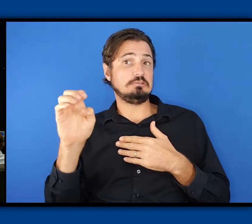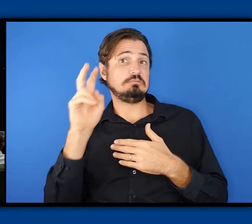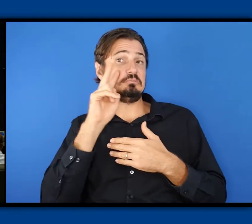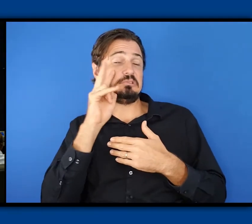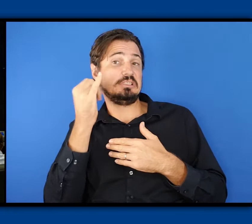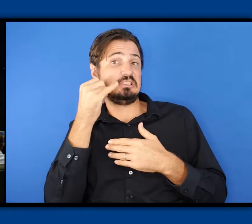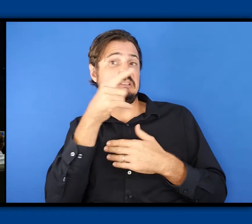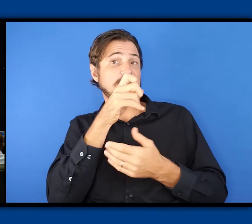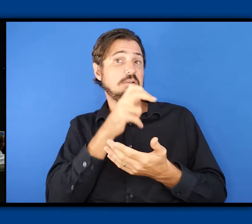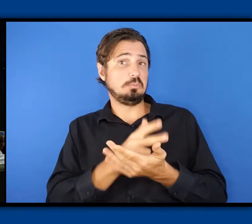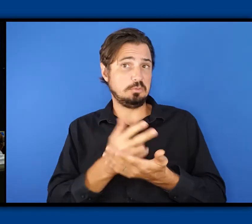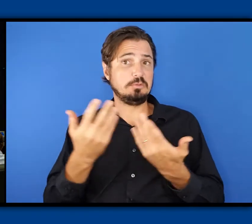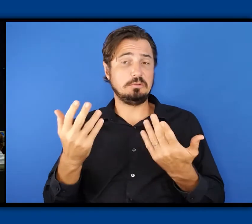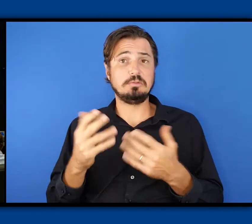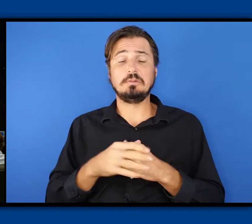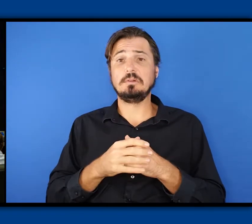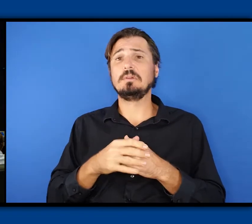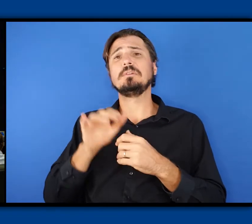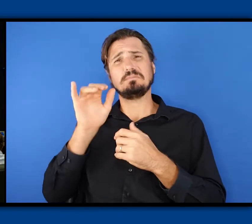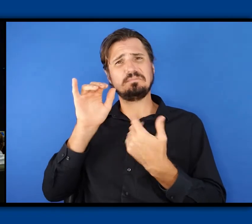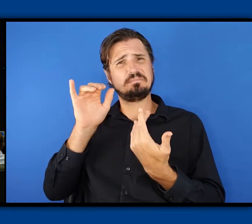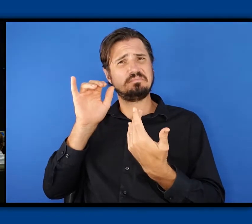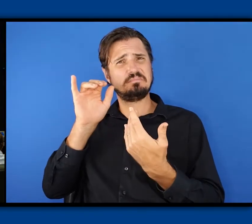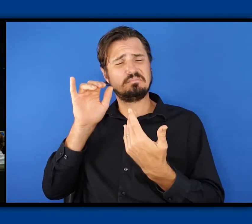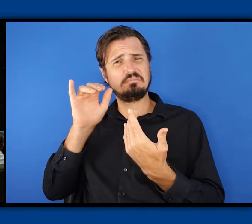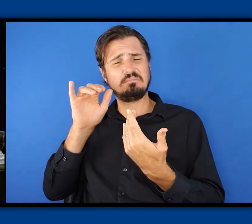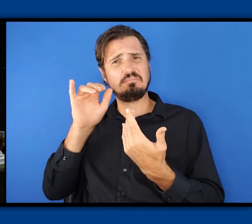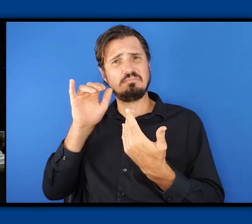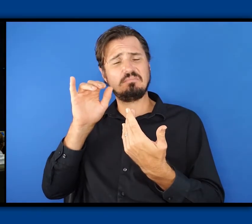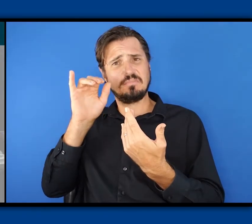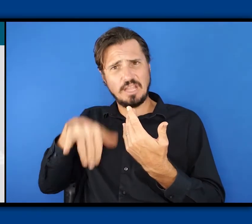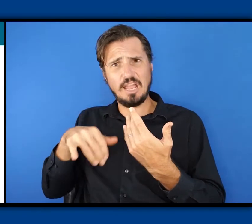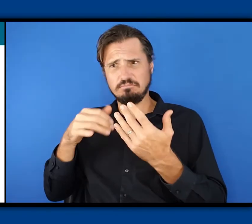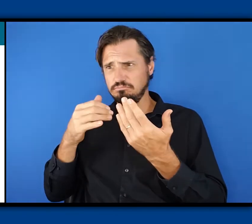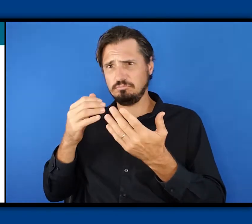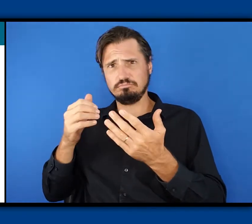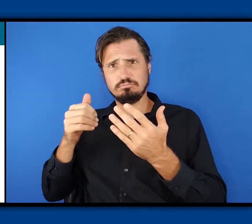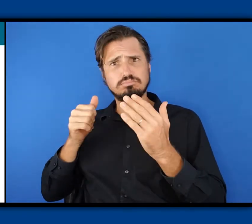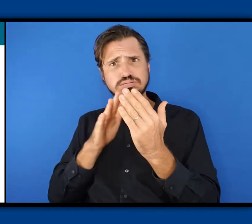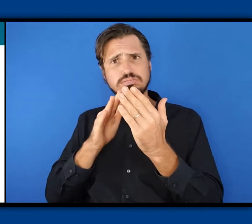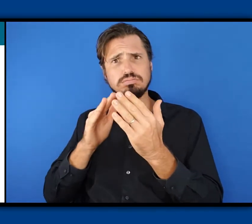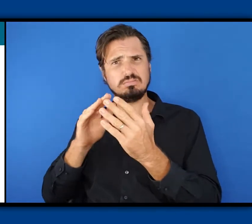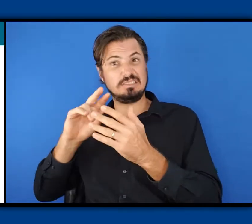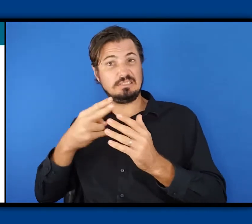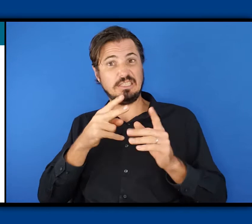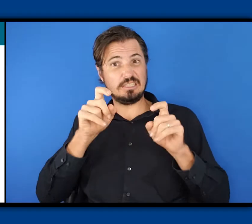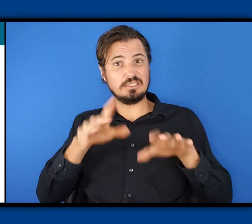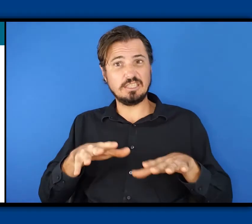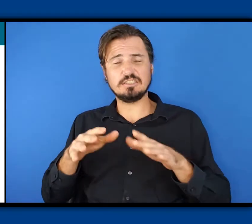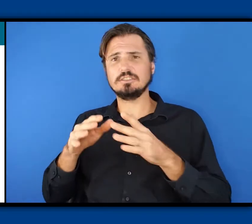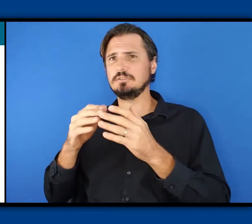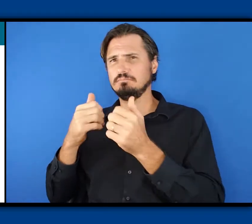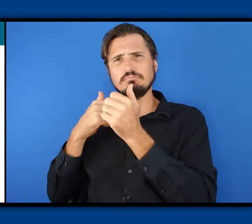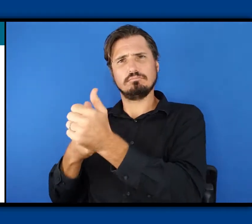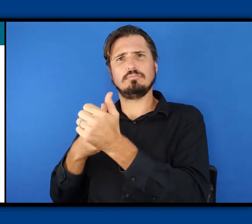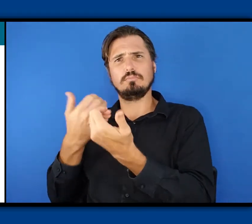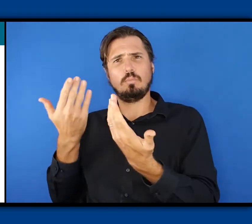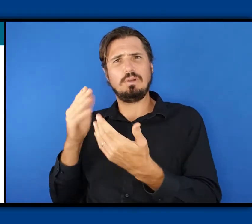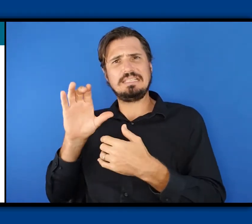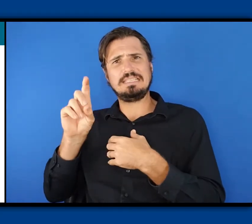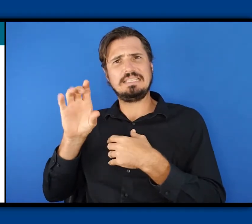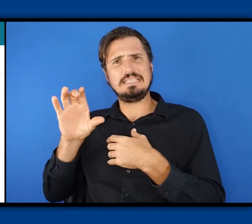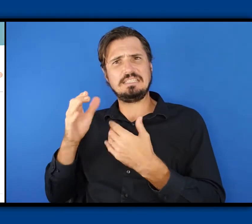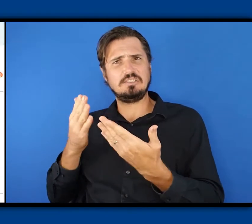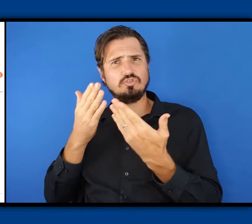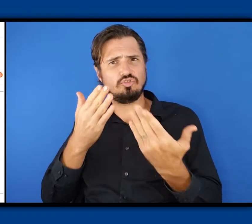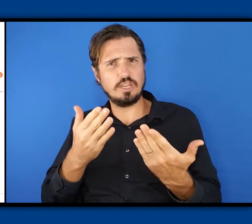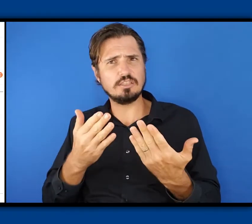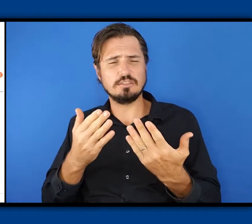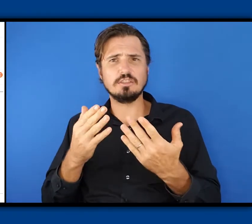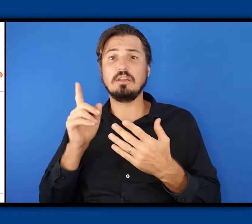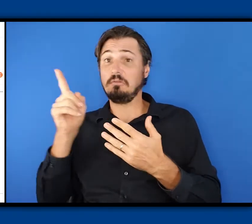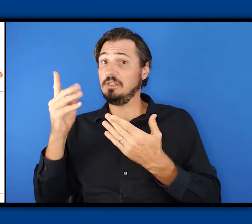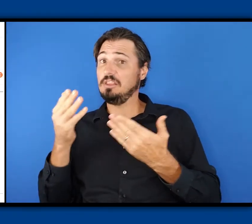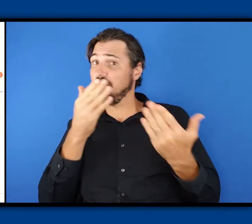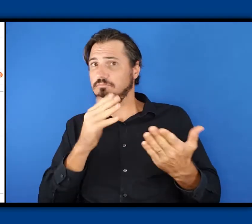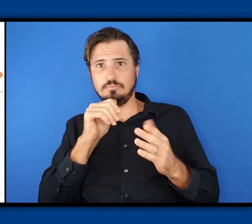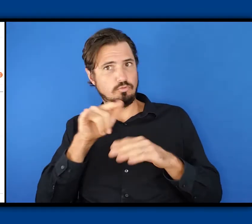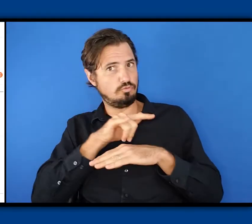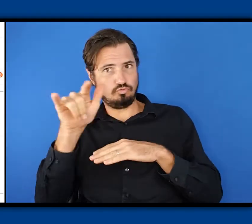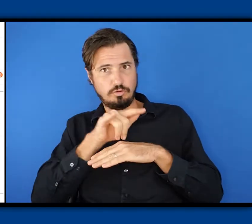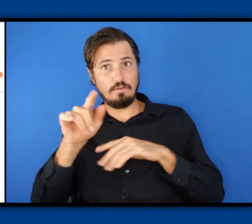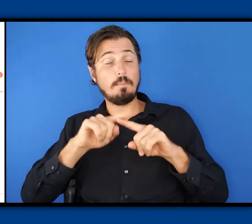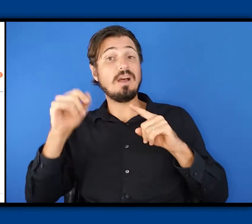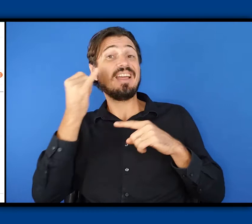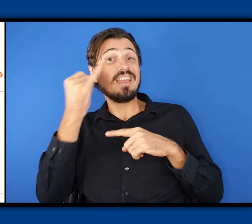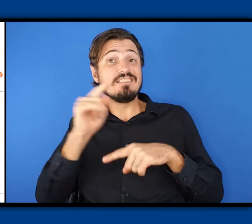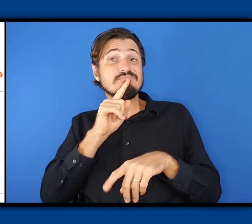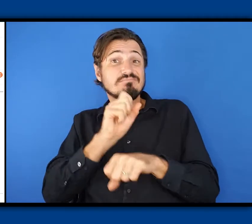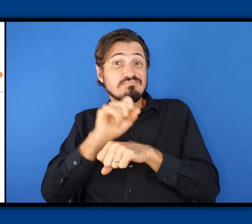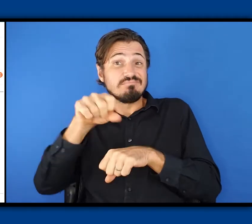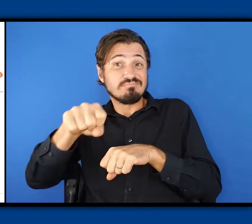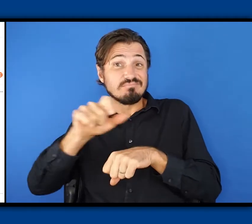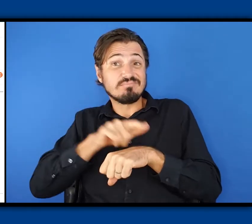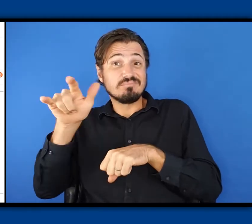This model is consistent with CDC travel guidelines, which discourages travel overall. However, the CDC specifies that if you MUST travel, you should take a pre- and post-travel test. To view